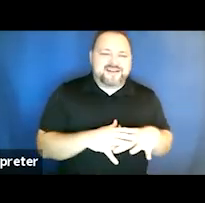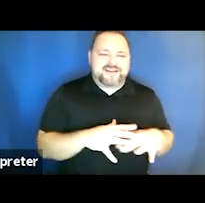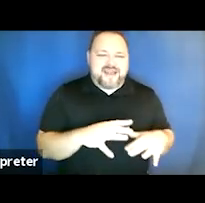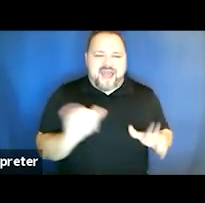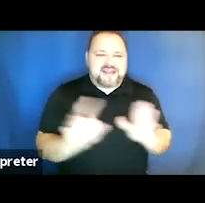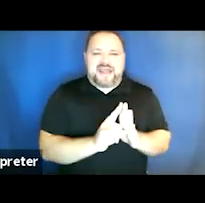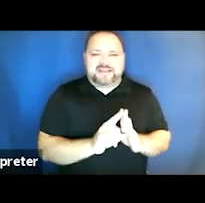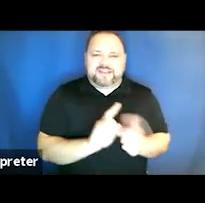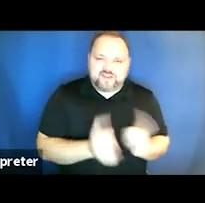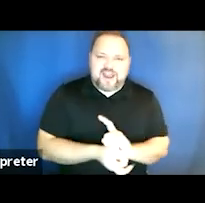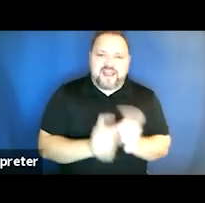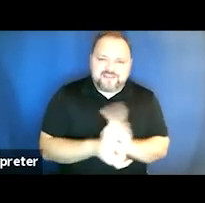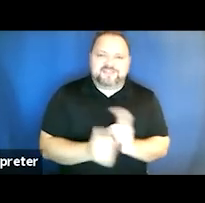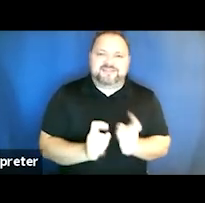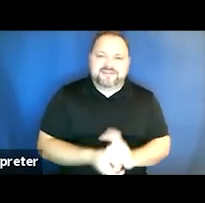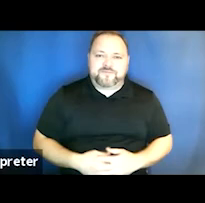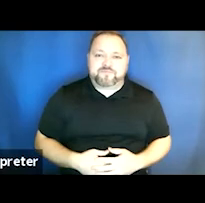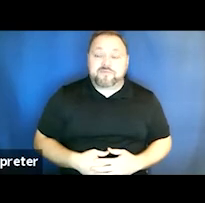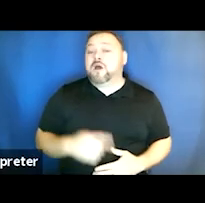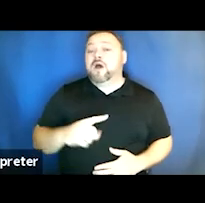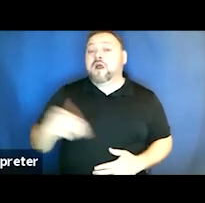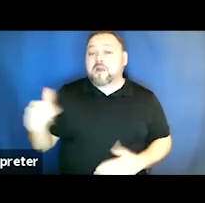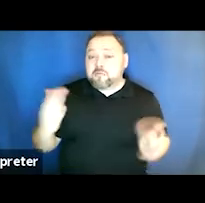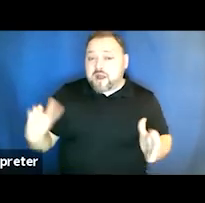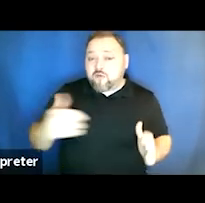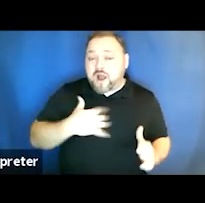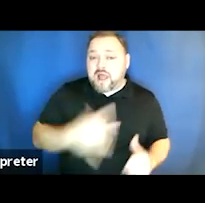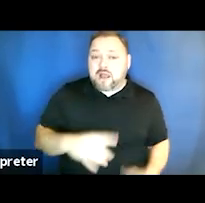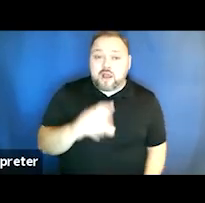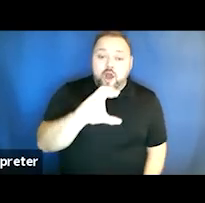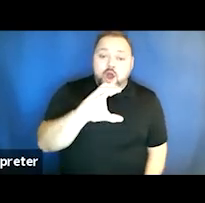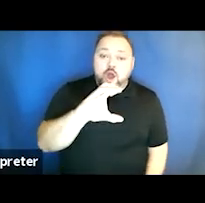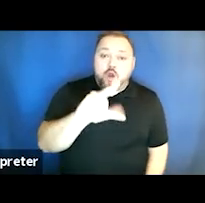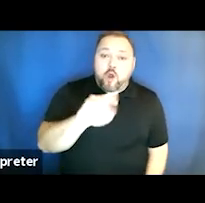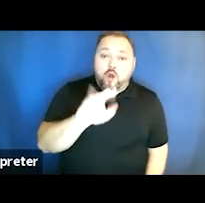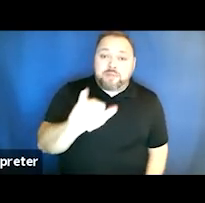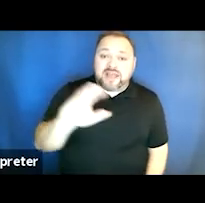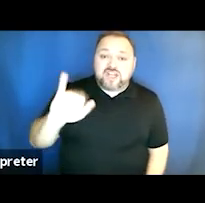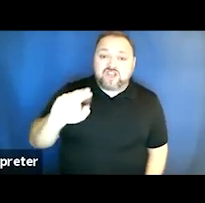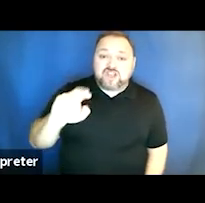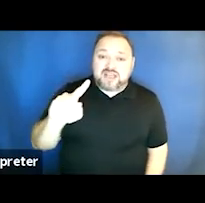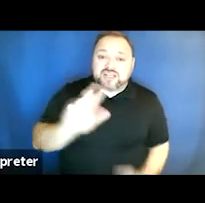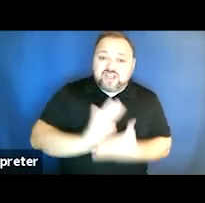I use the metaphor of Colby-Jack Cheese. Yes, you know how it's both Cheddar Cheese